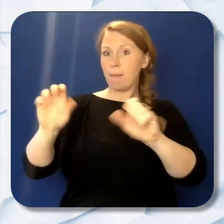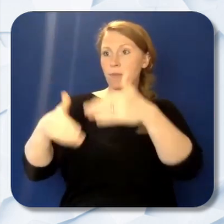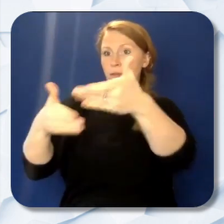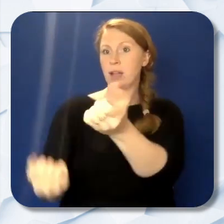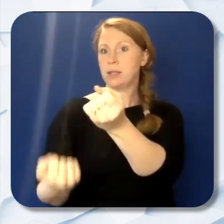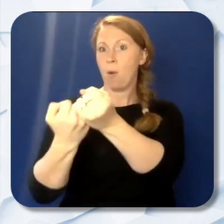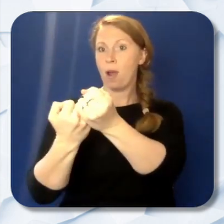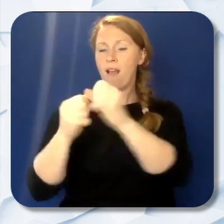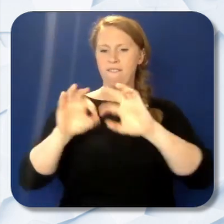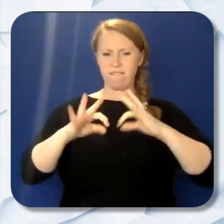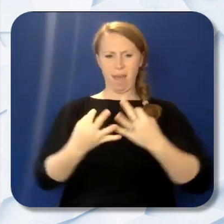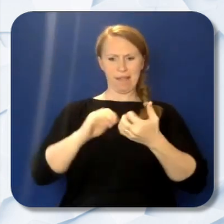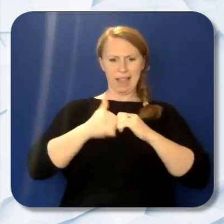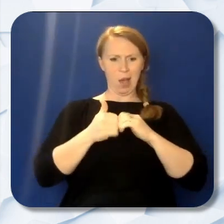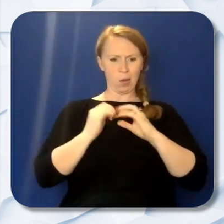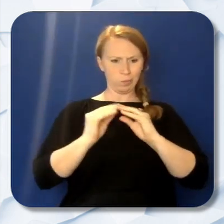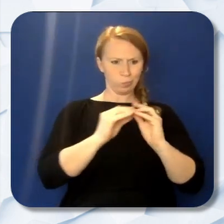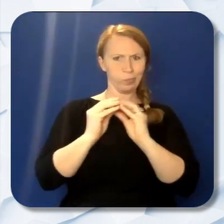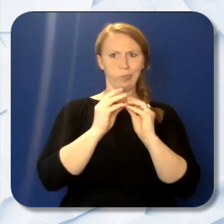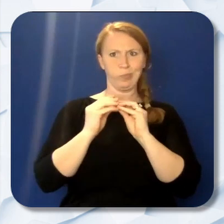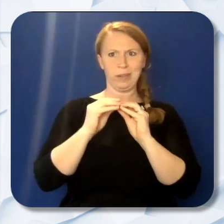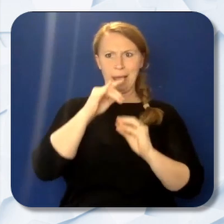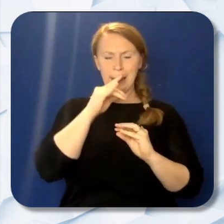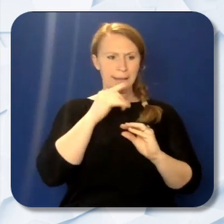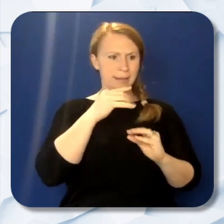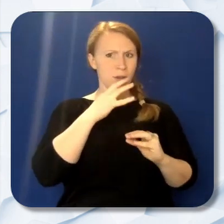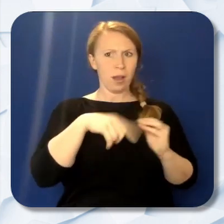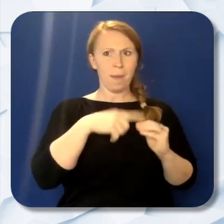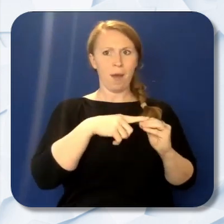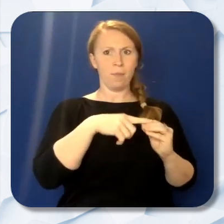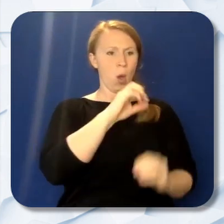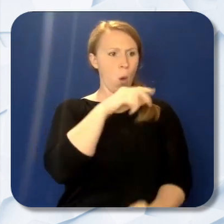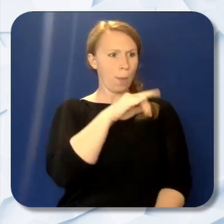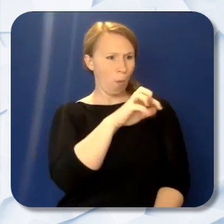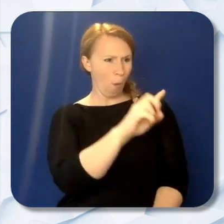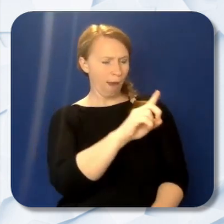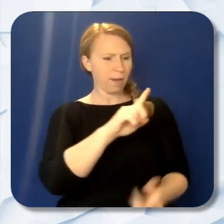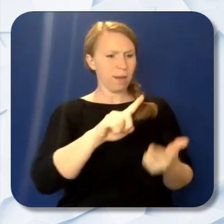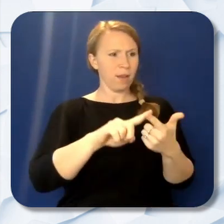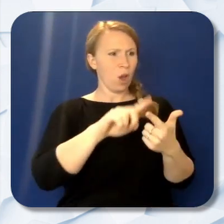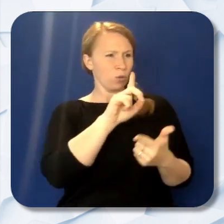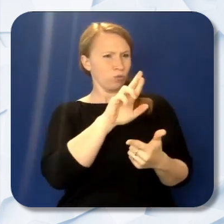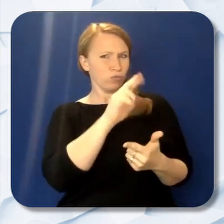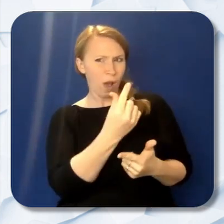can talk to their kids about opioids, drugs, uh all, all. And anything related to this very,